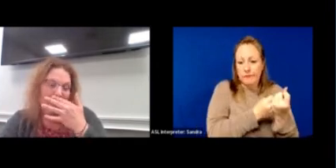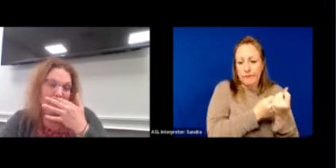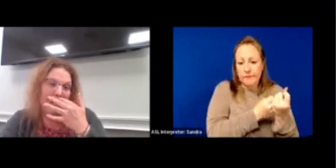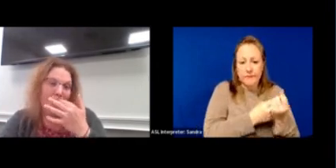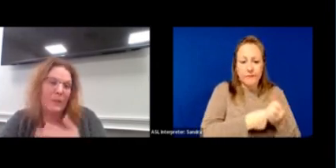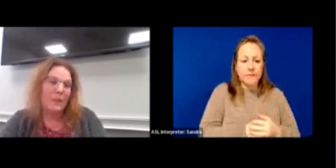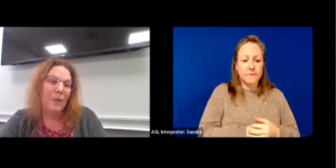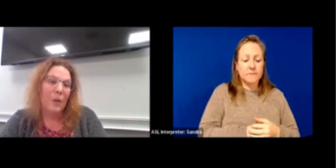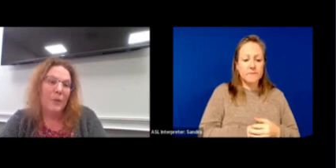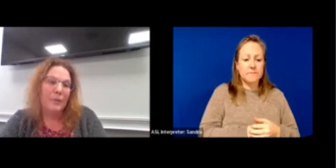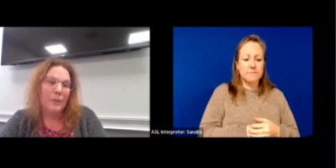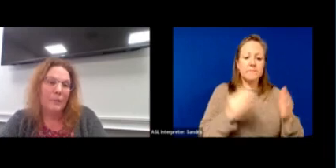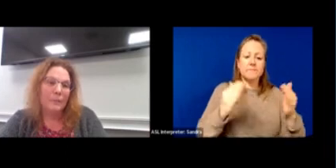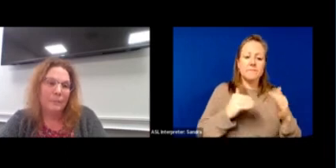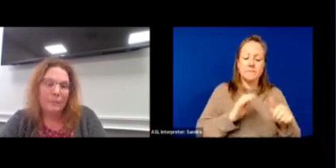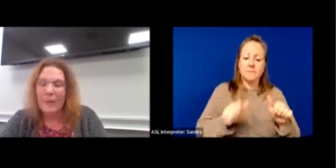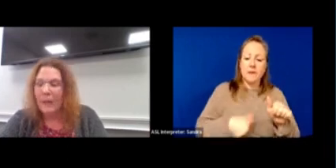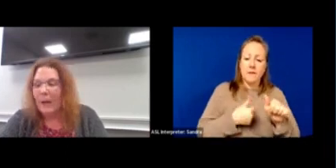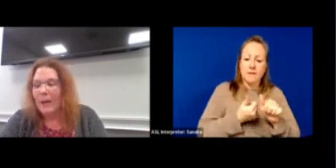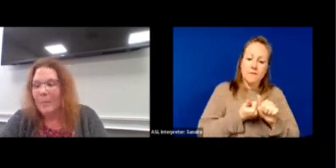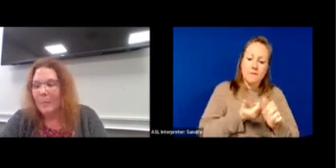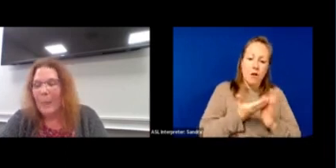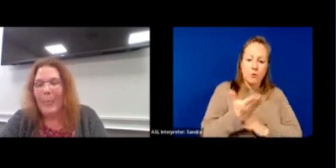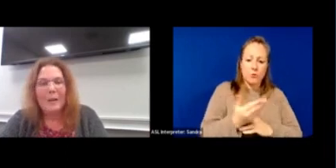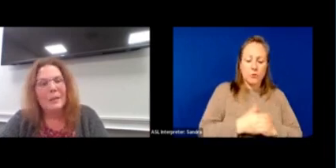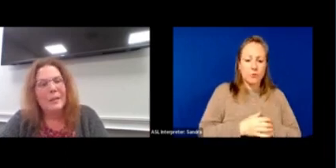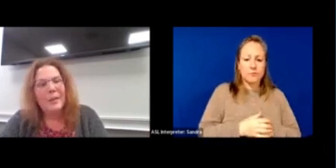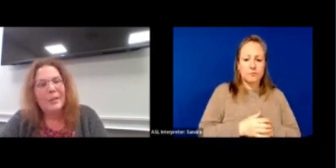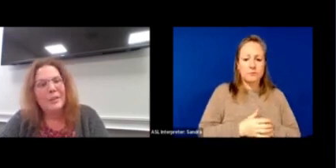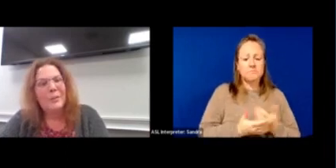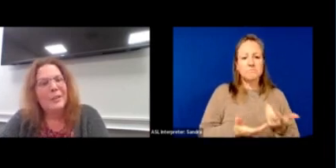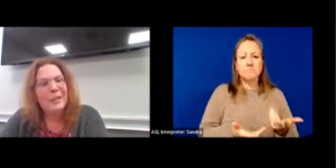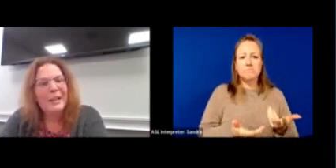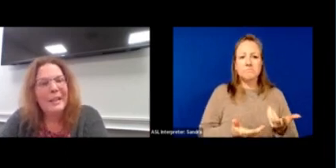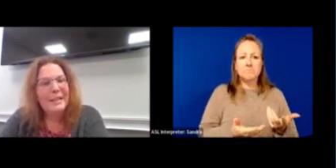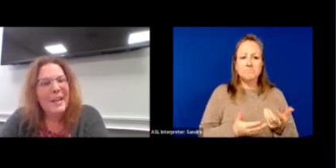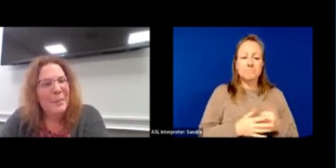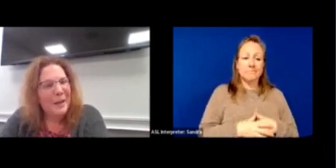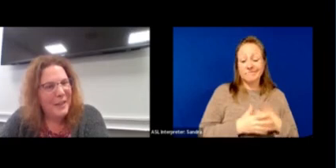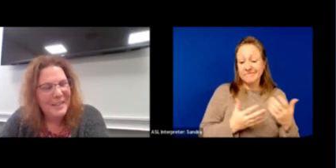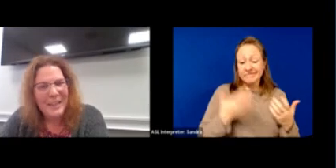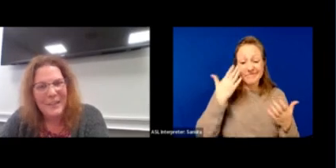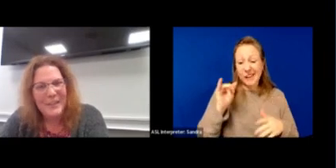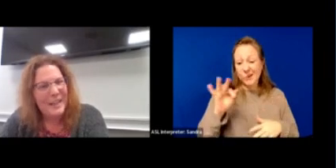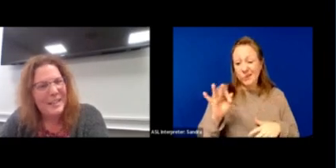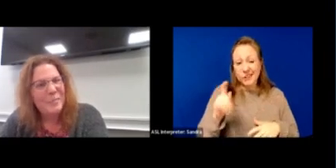So the next one is follow through. I don't really know that there's much that I need to say about that other than